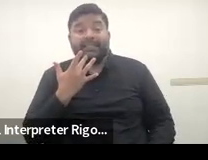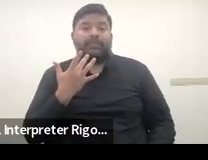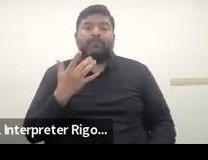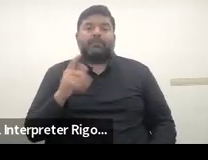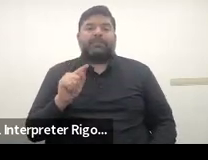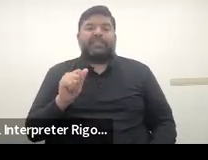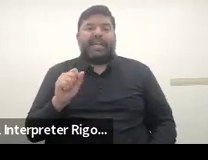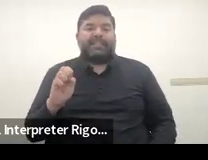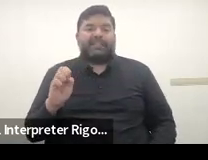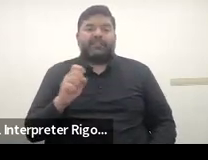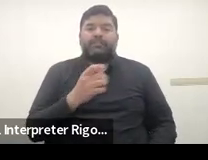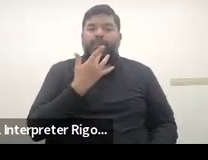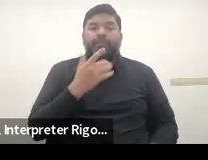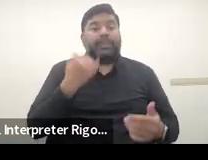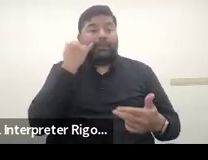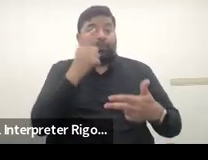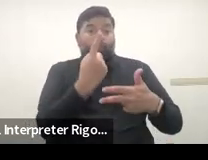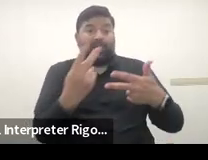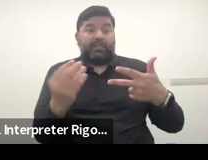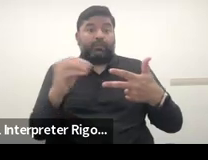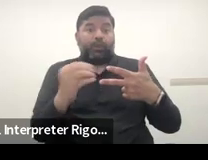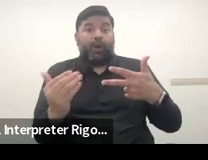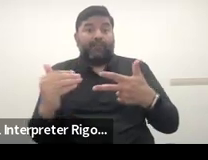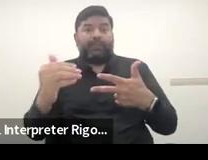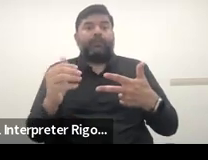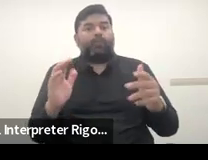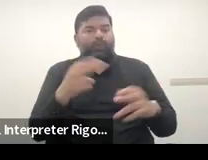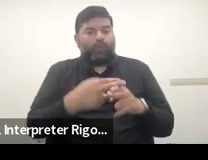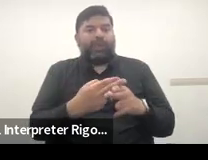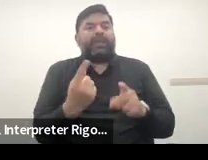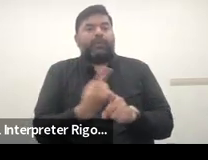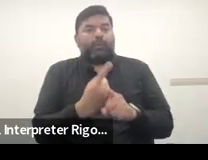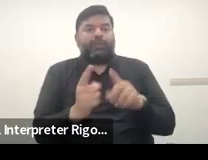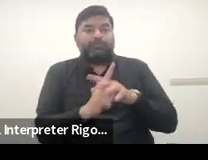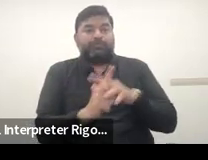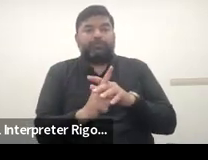of weight that appropriately and then the final embedding for the entire sequence